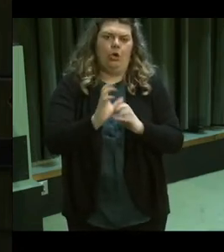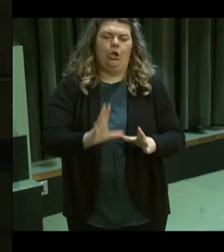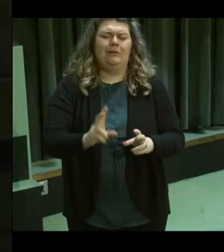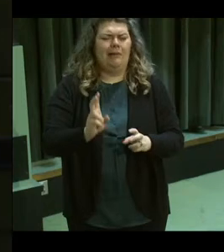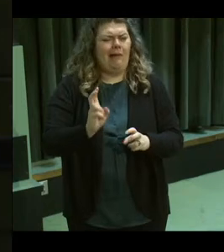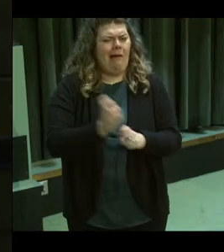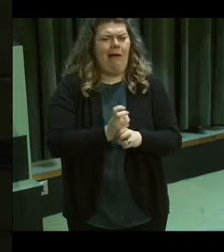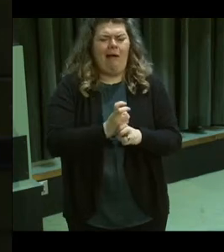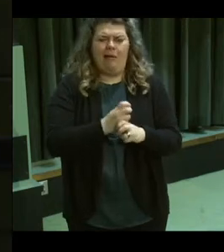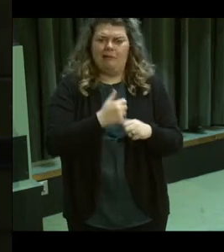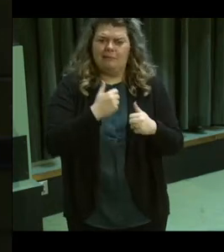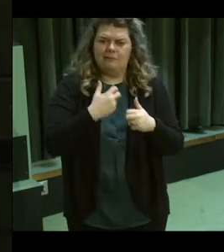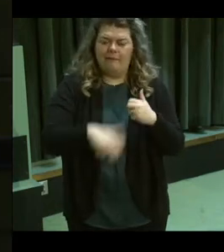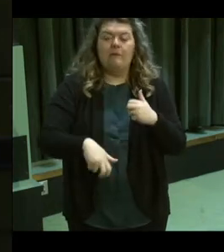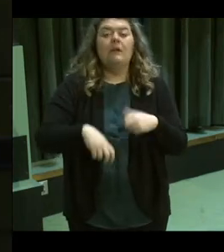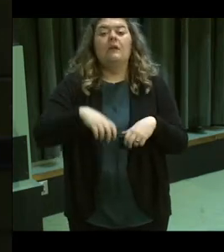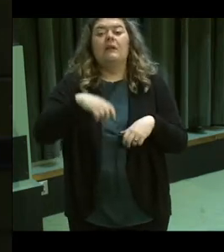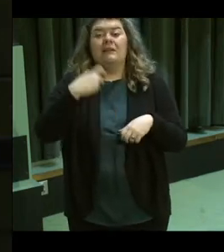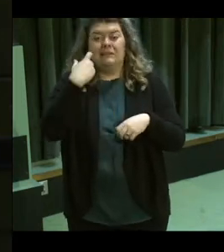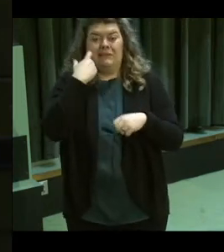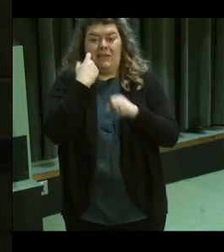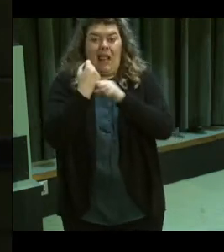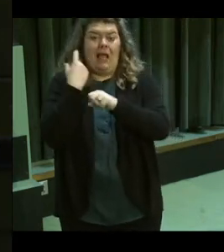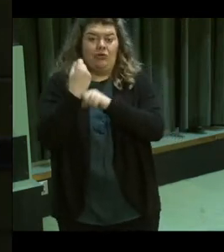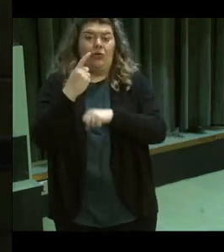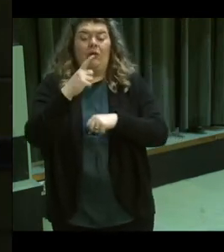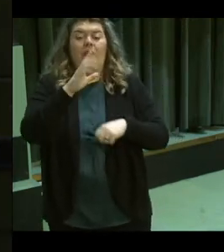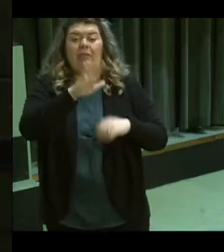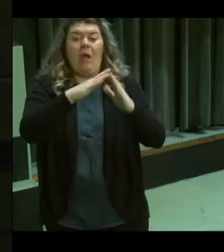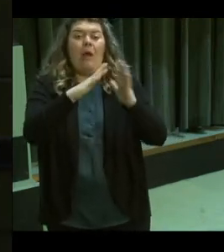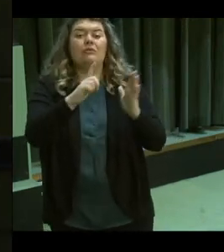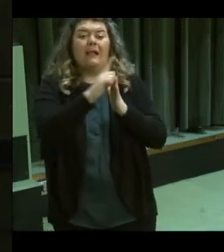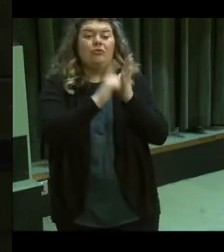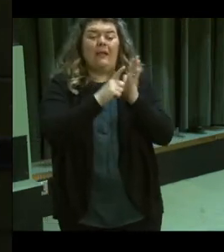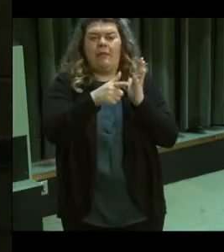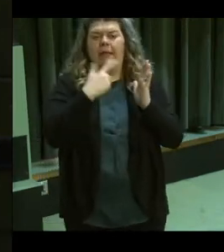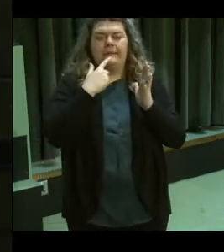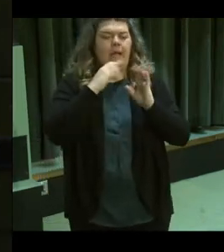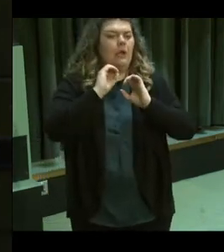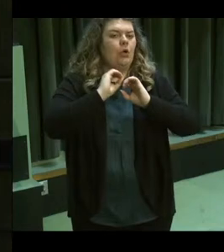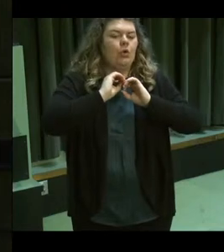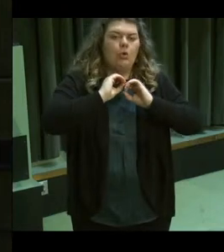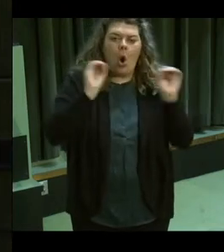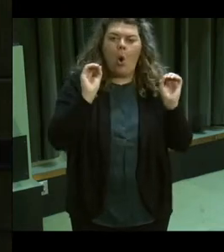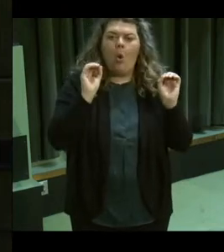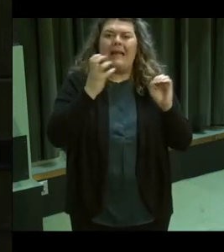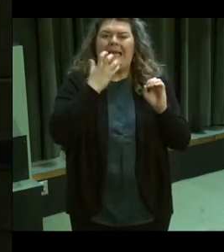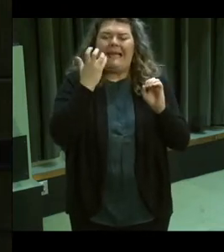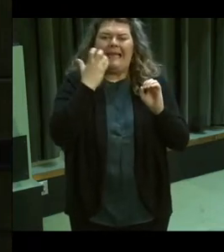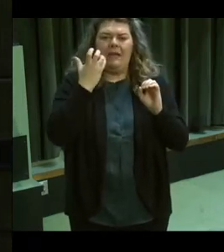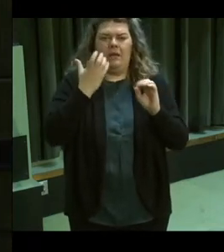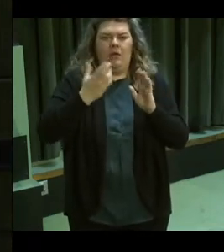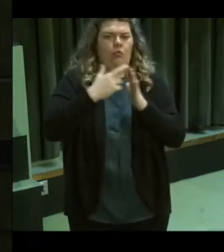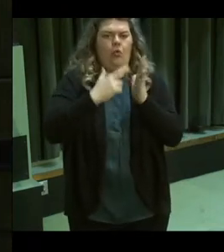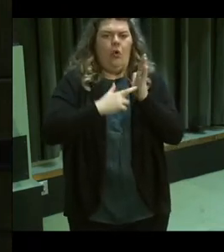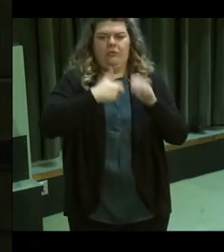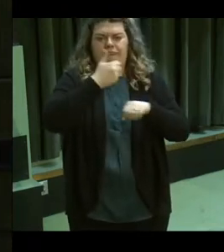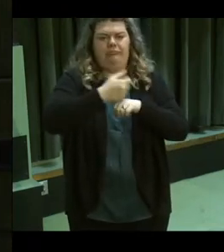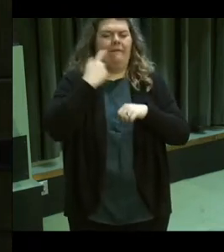mean, just last year in their House legislature, they said there will be no heat in